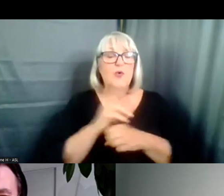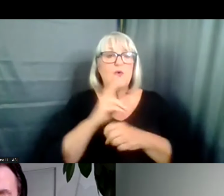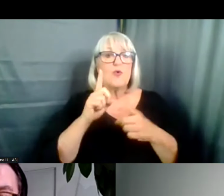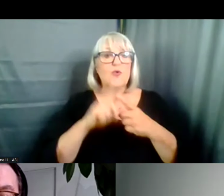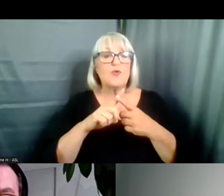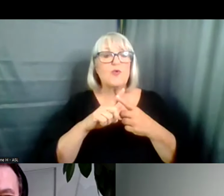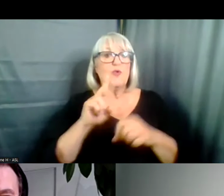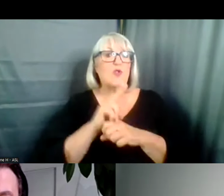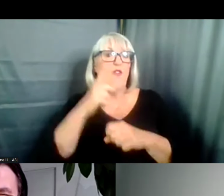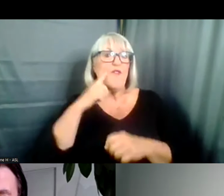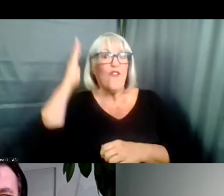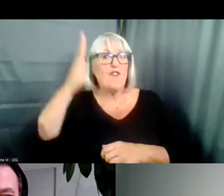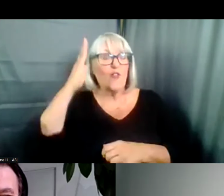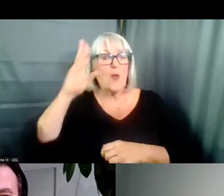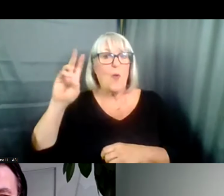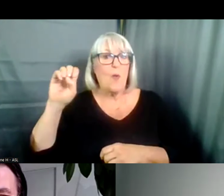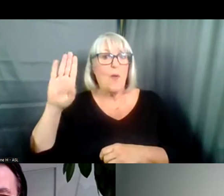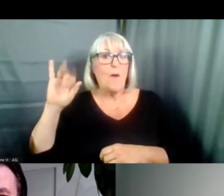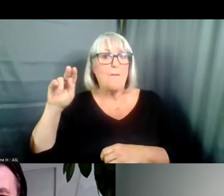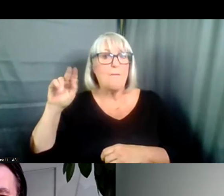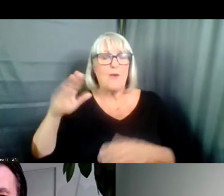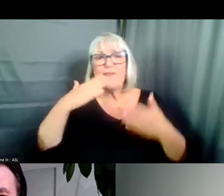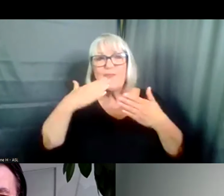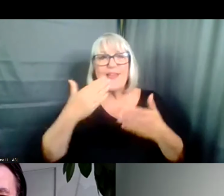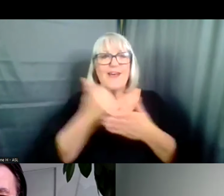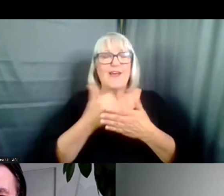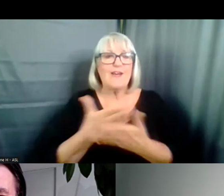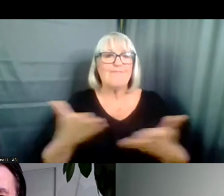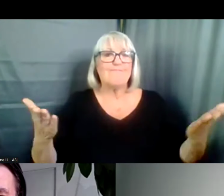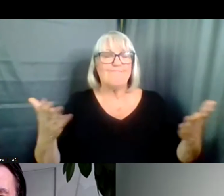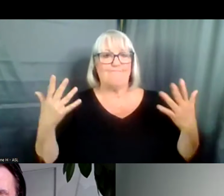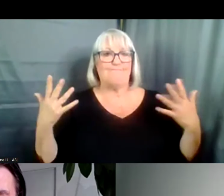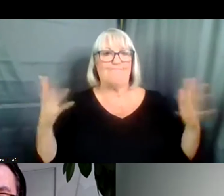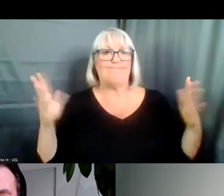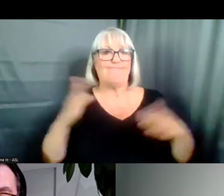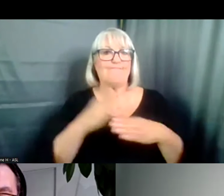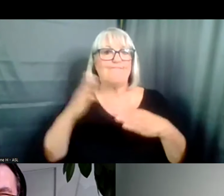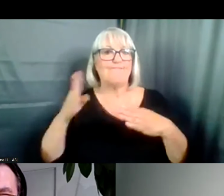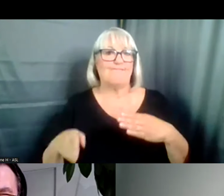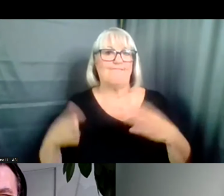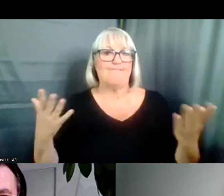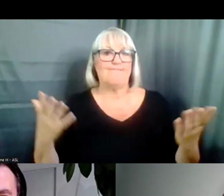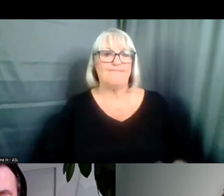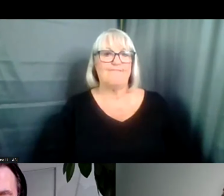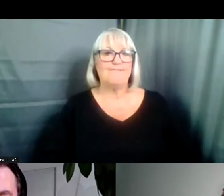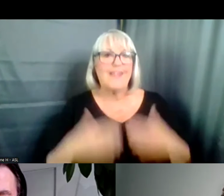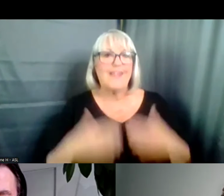webinars as well. So, so thank you to everyone and this concludes our webinar. Thank you.